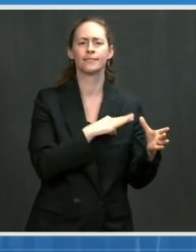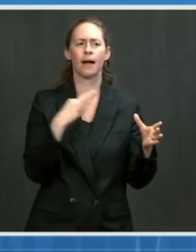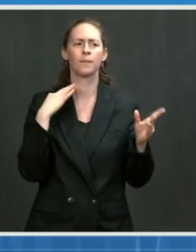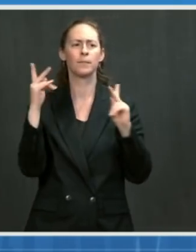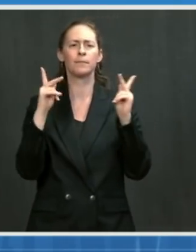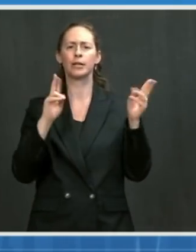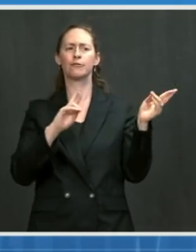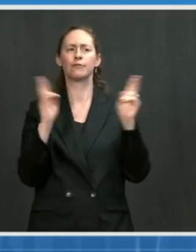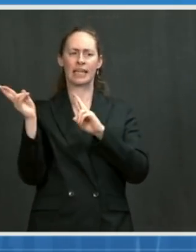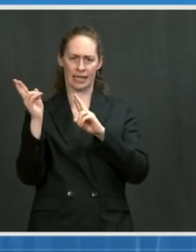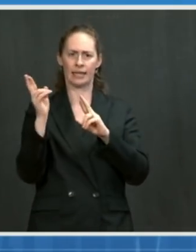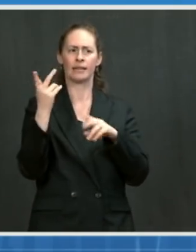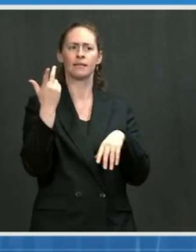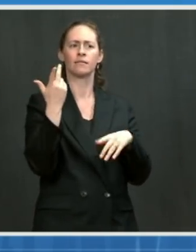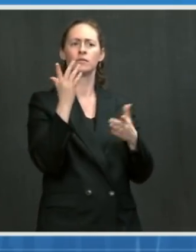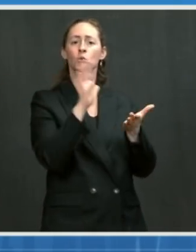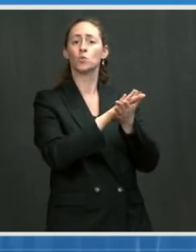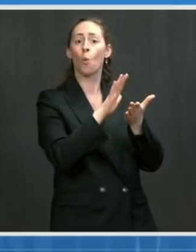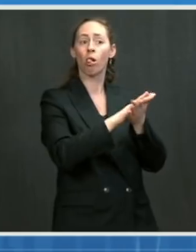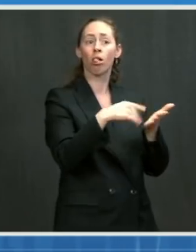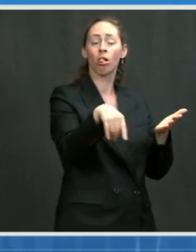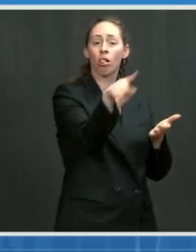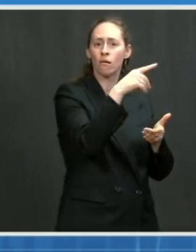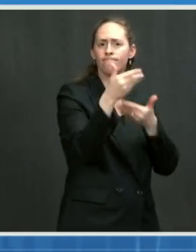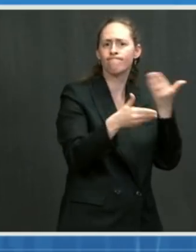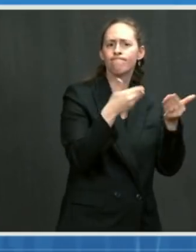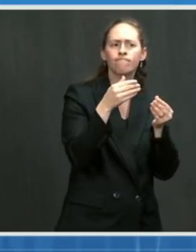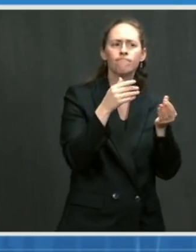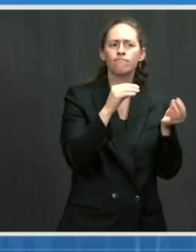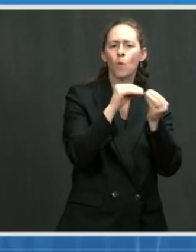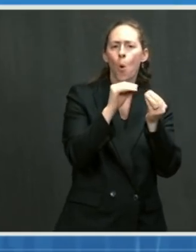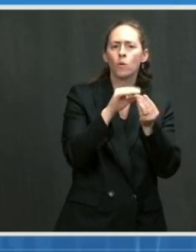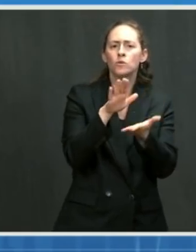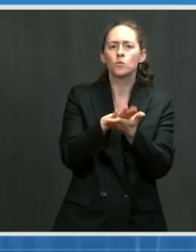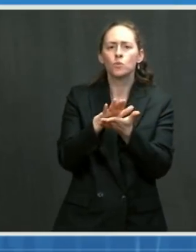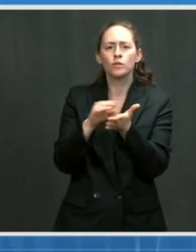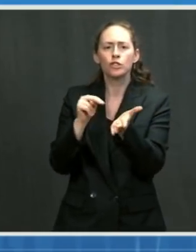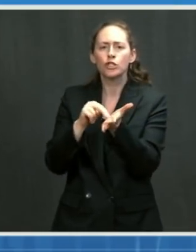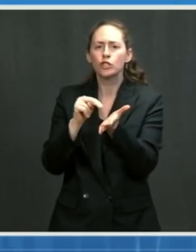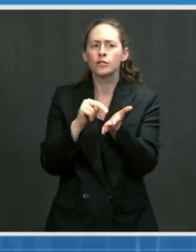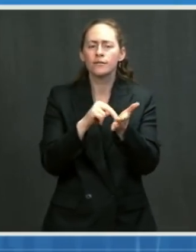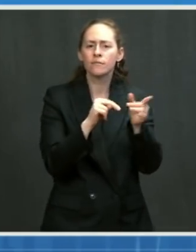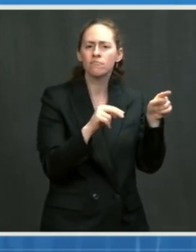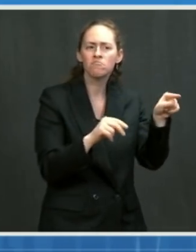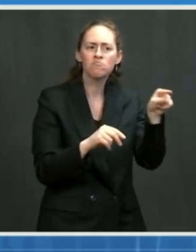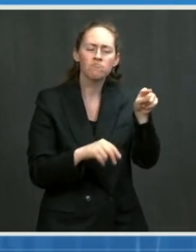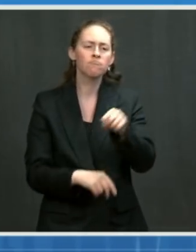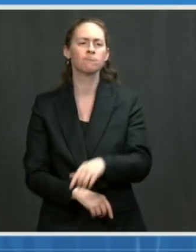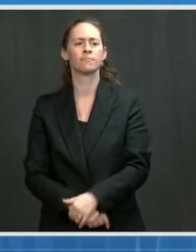ADD MORE STAFF AND HELP DEPARTMENTS ACROSS THE COUNTRY